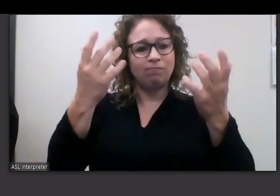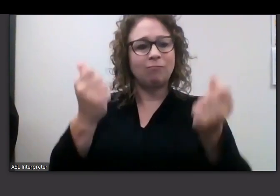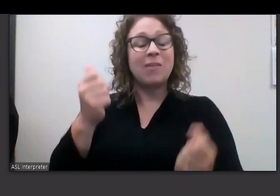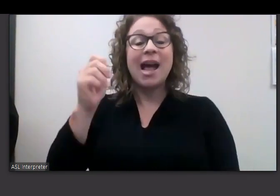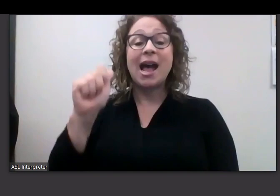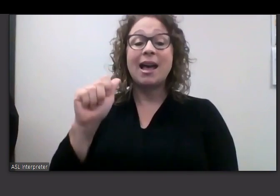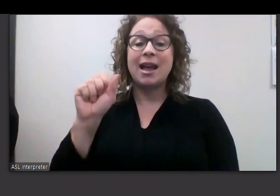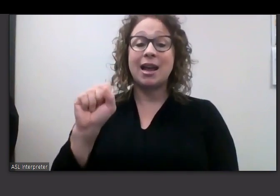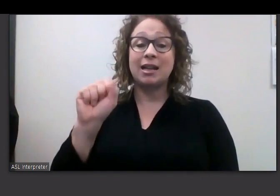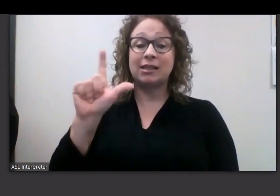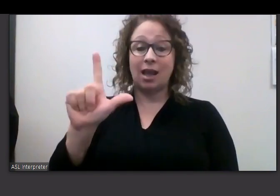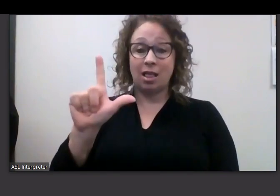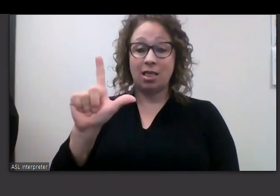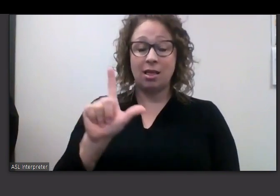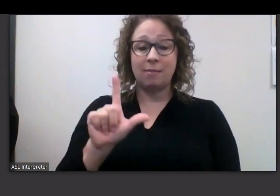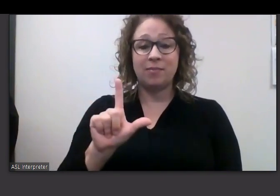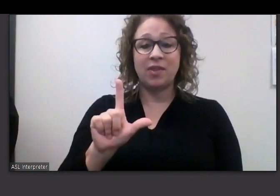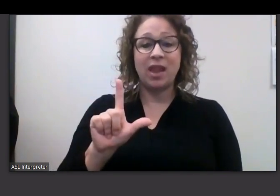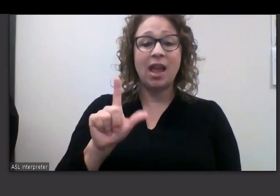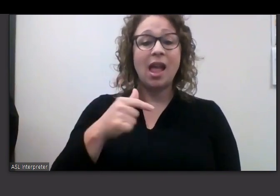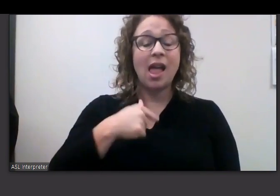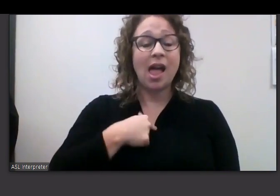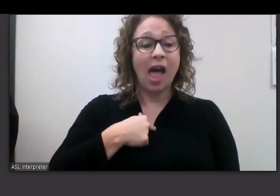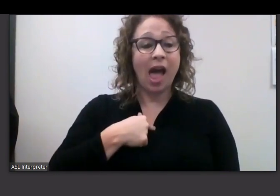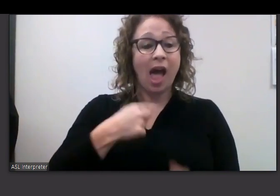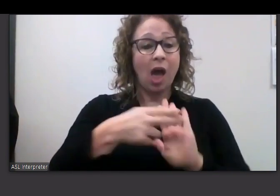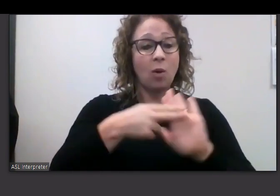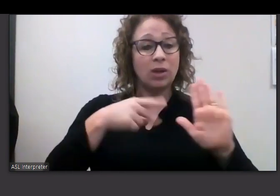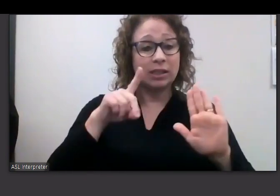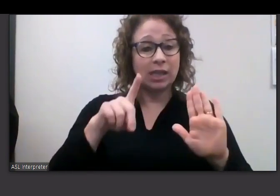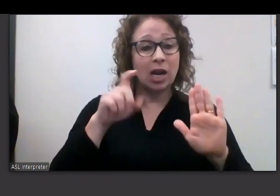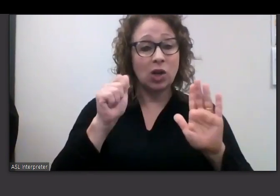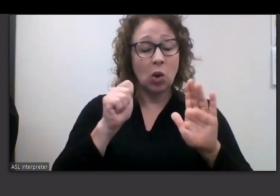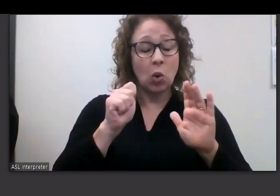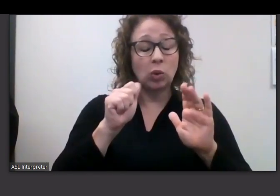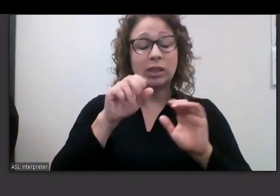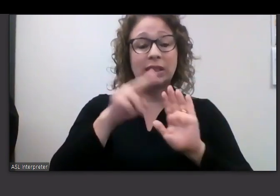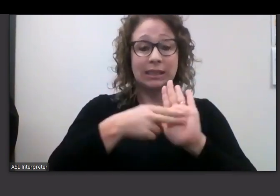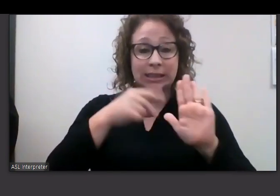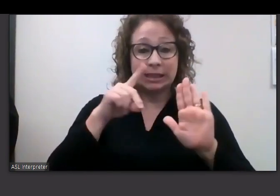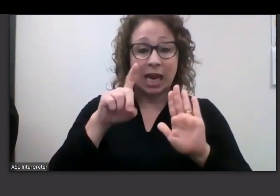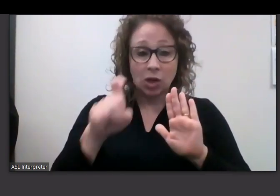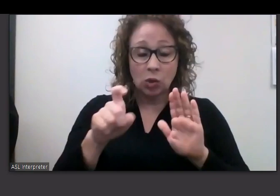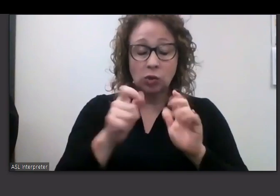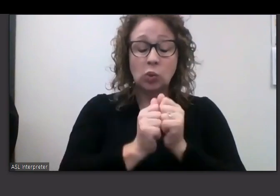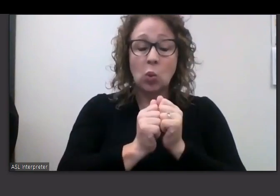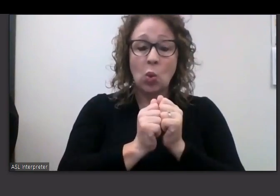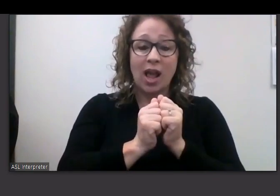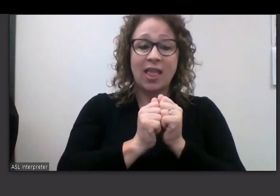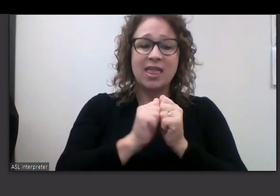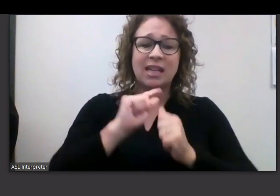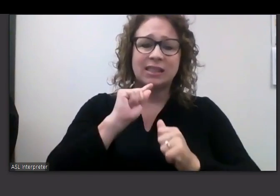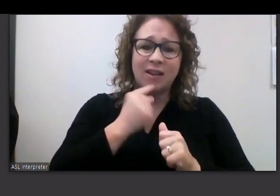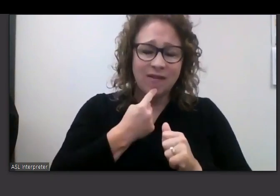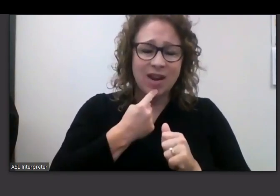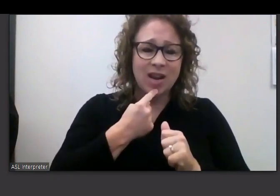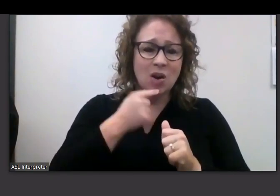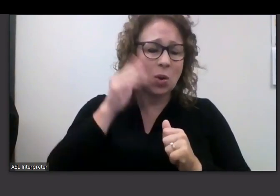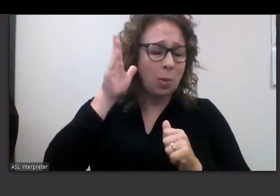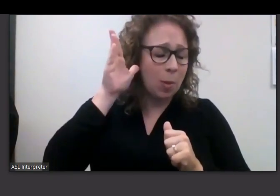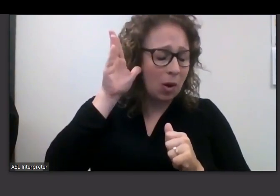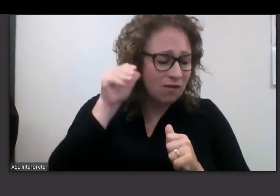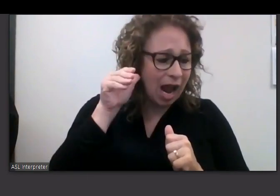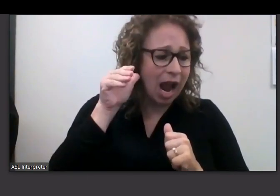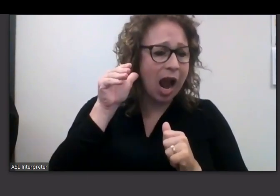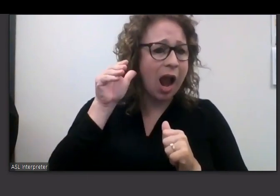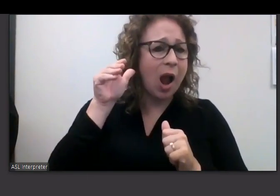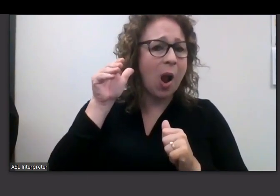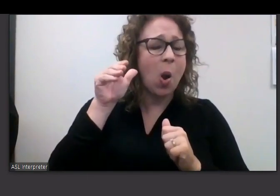I was diagnosed with the severe to profound bilateral hearing loss at age four and a half,